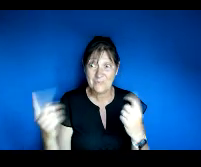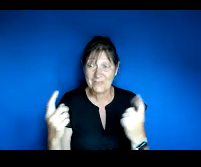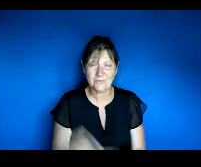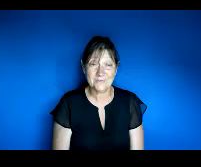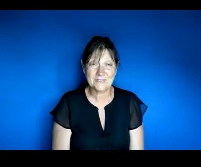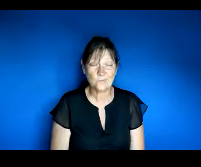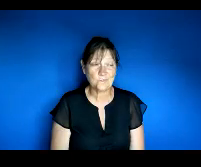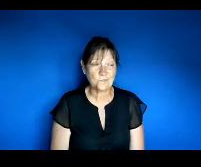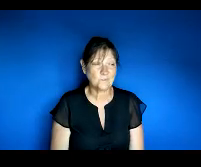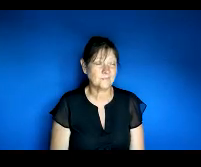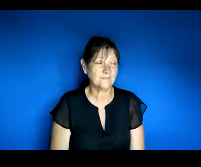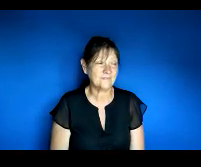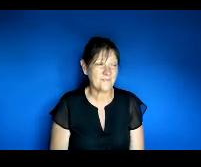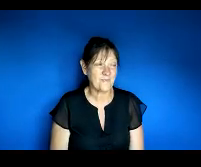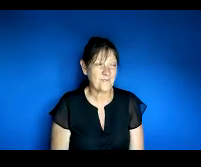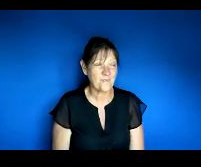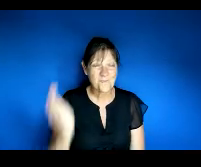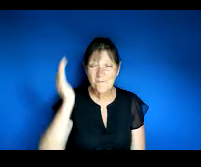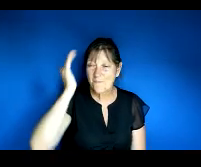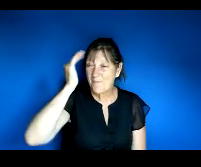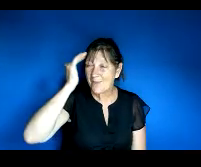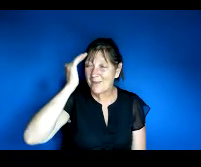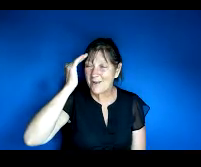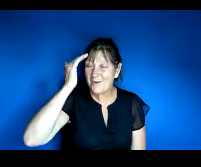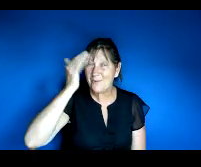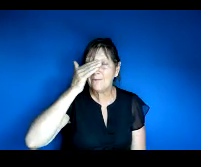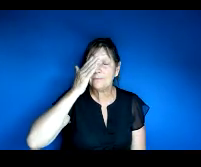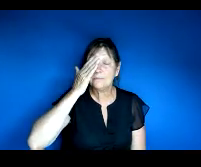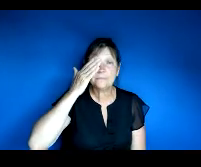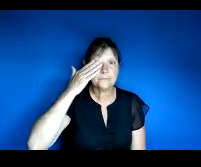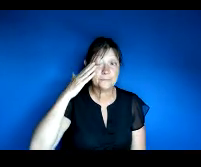And I know that some of the questions I addressed,